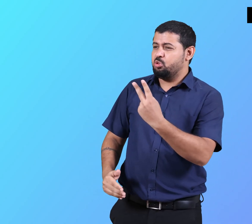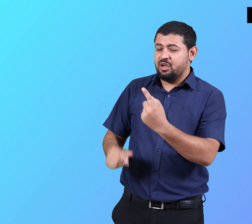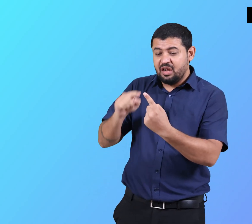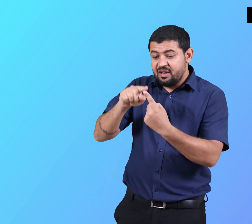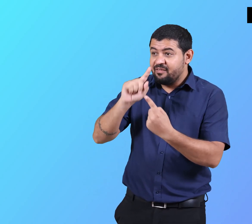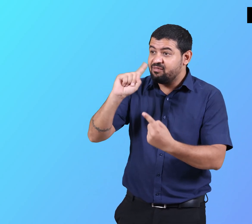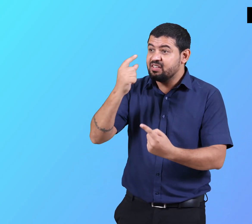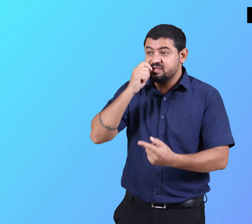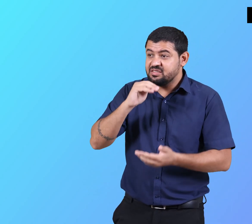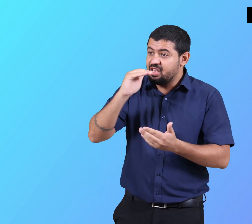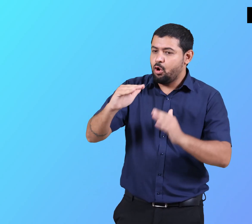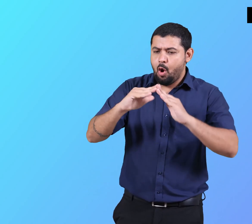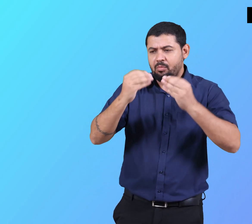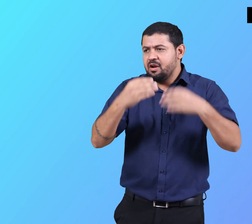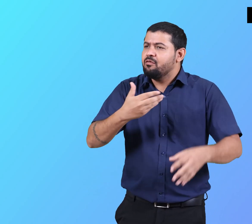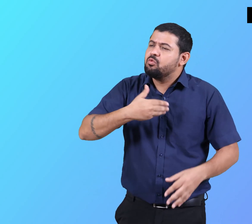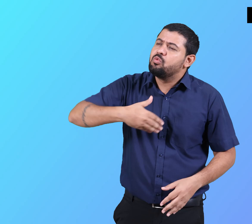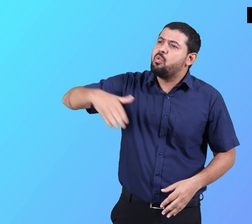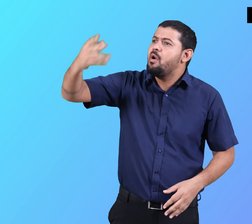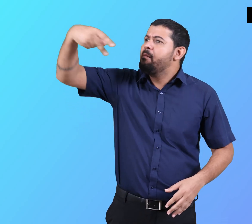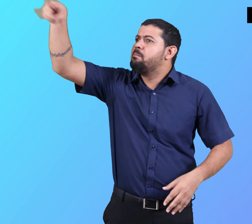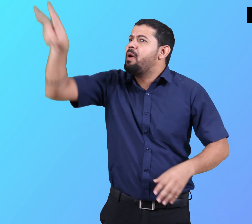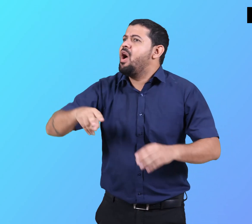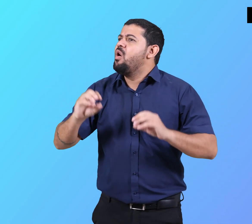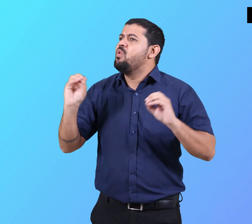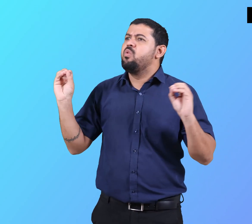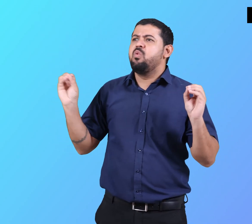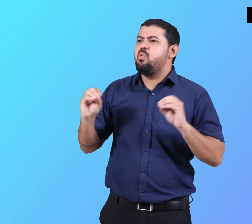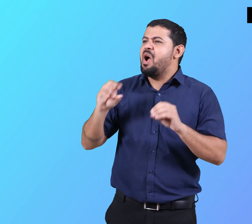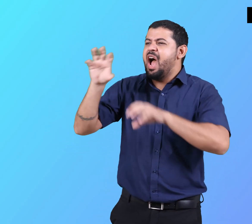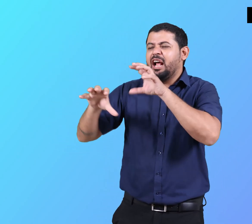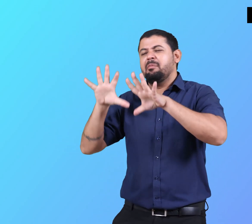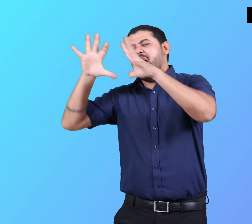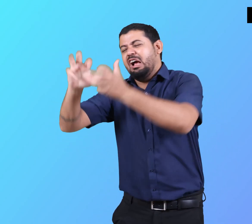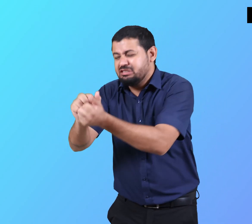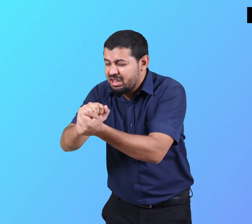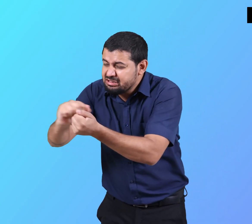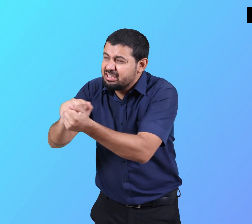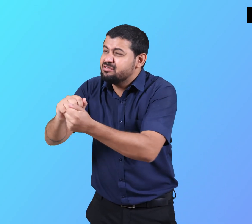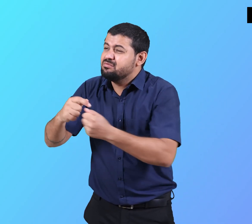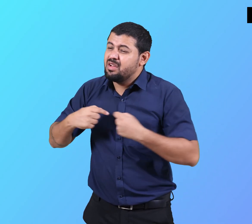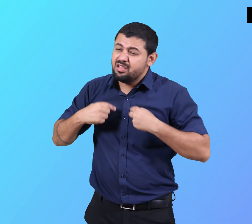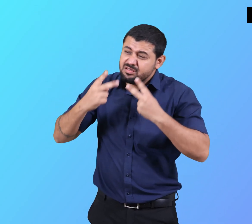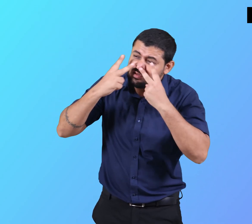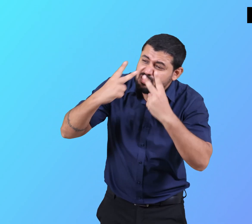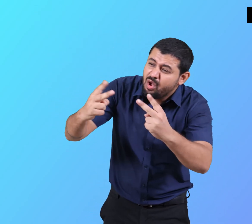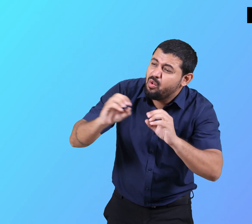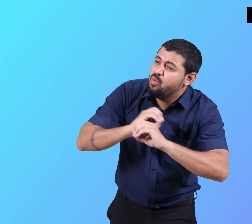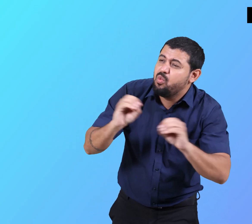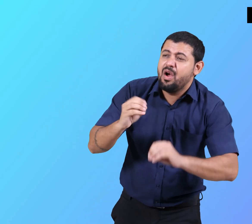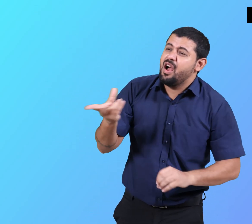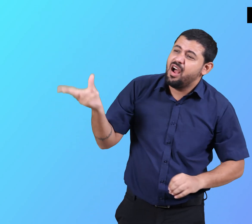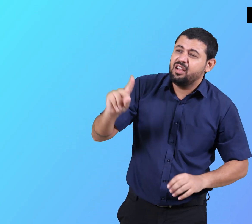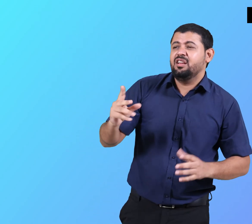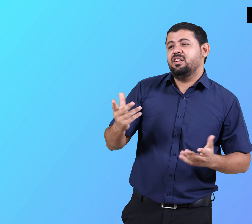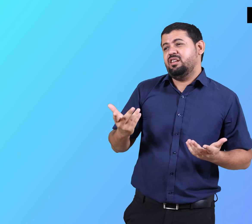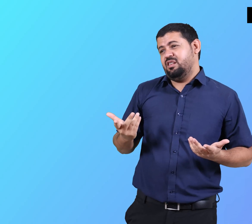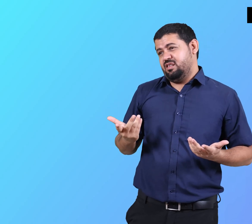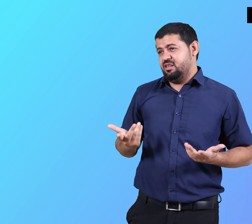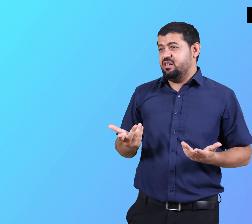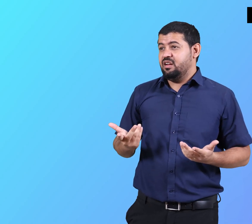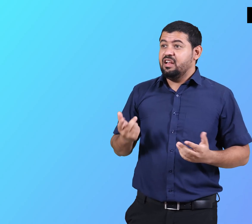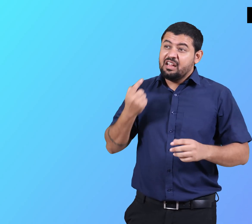When one son went away and did not return, I said he must have been torn to pieces by a wild animal. And I never saw him again.